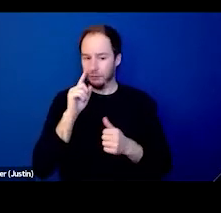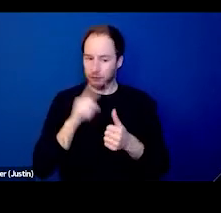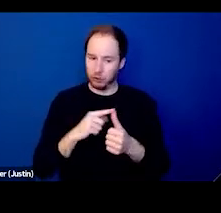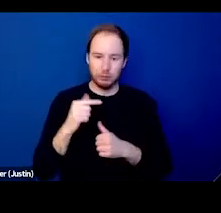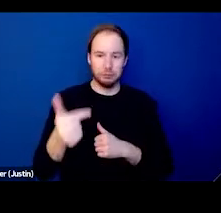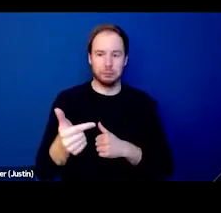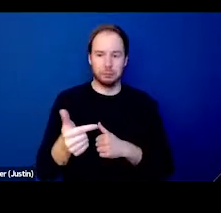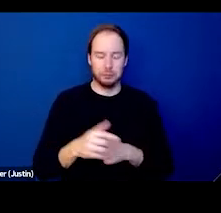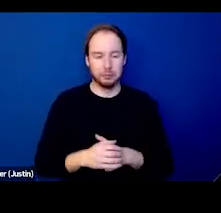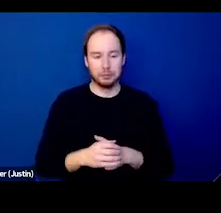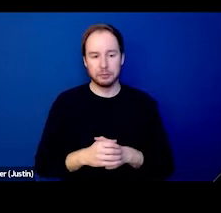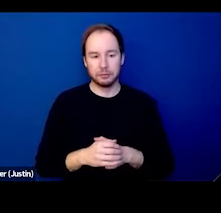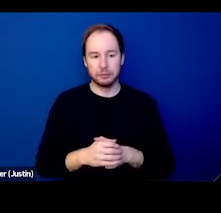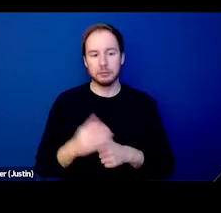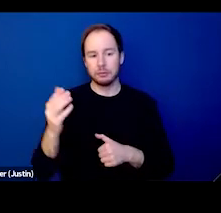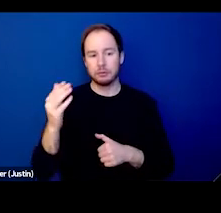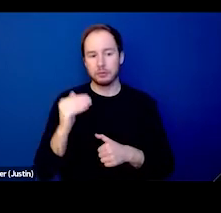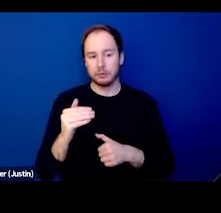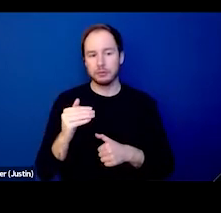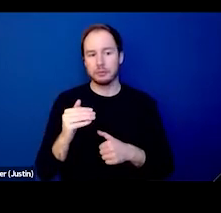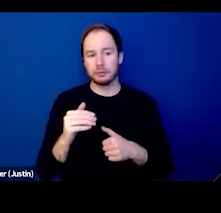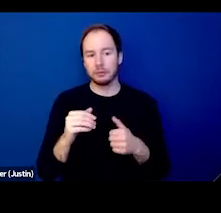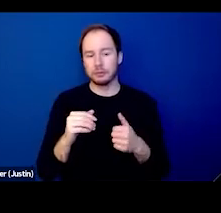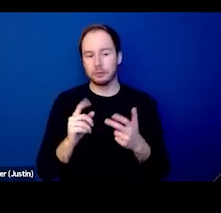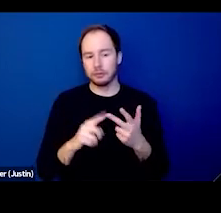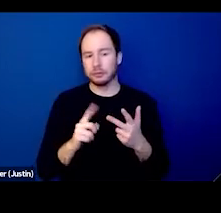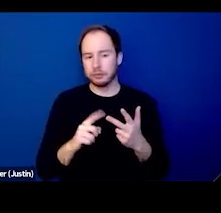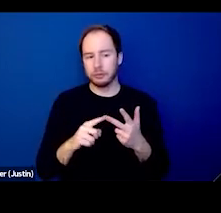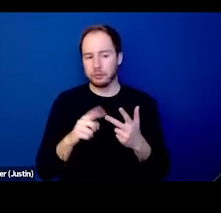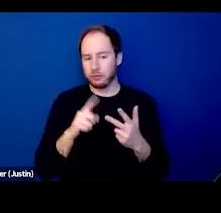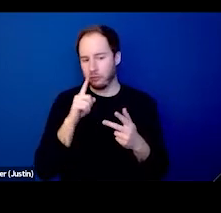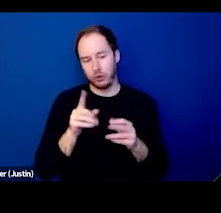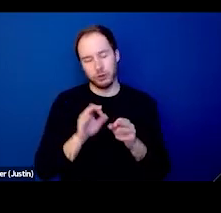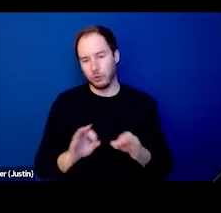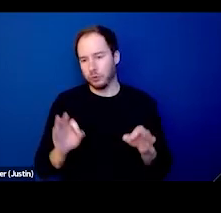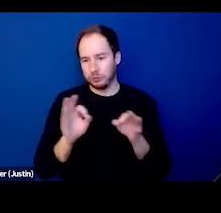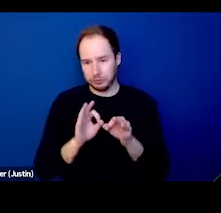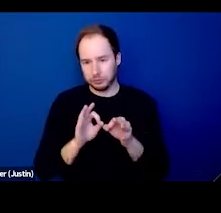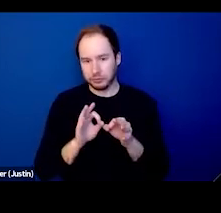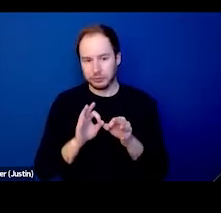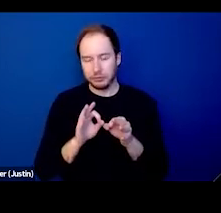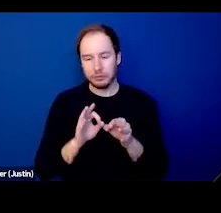(Kim clearing throat) This one's really important. And this goes for the native and non-native communities